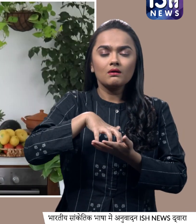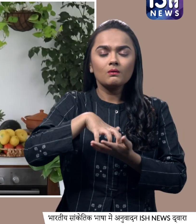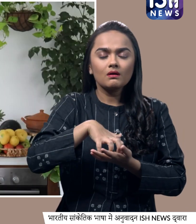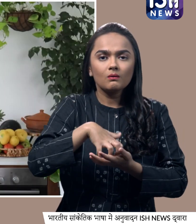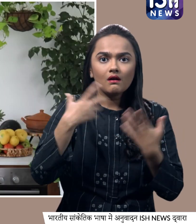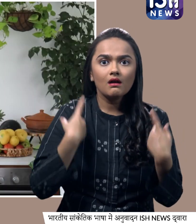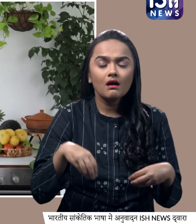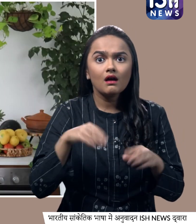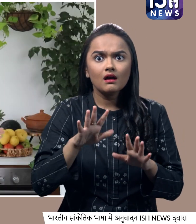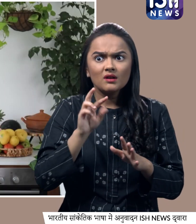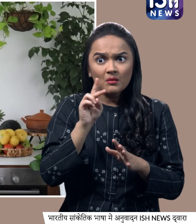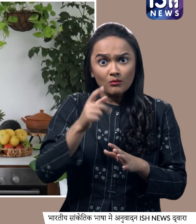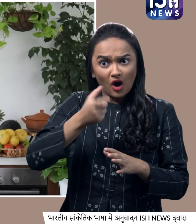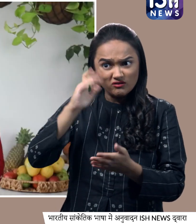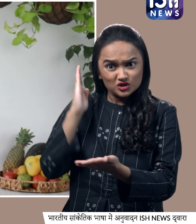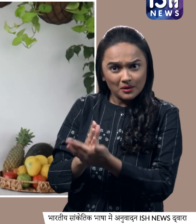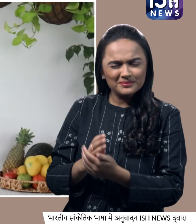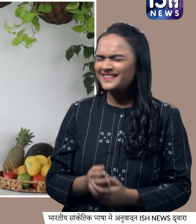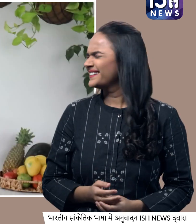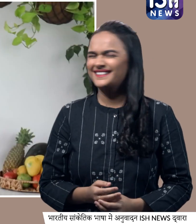So does that mean we should leave coffee altogether? Not at all!